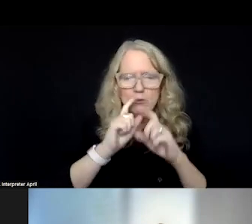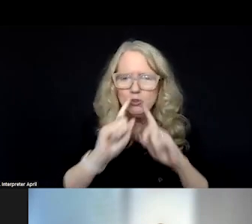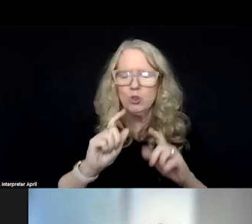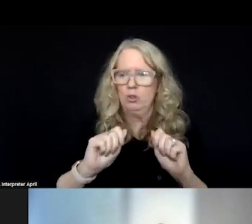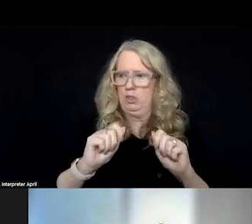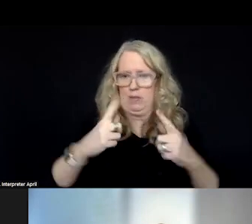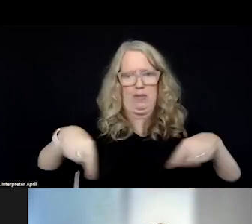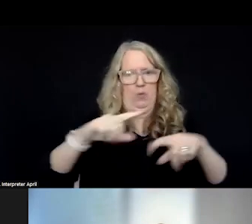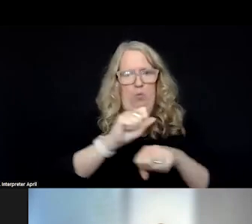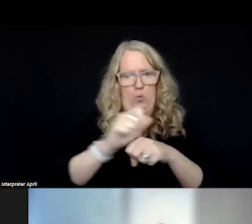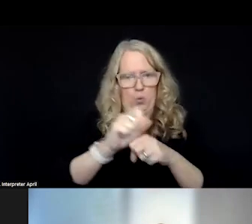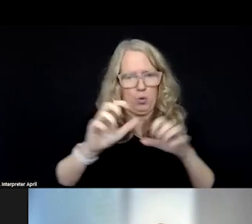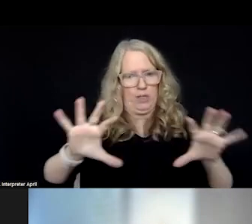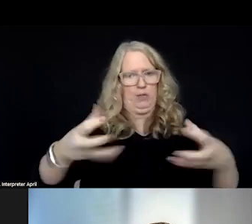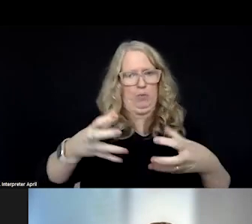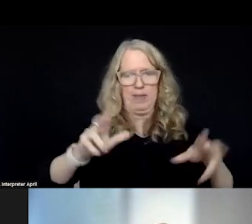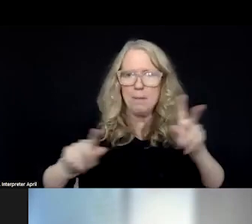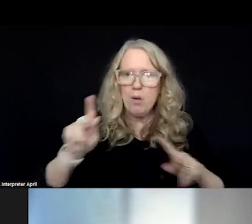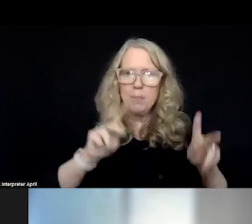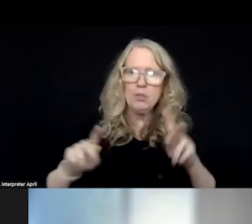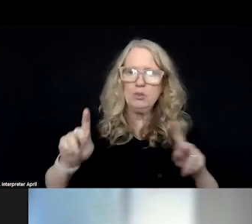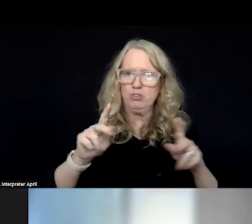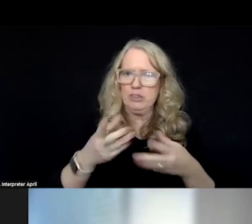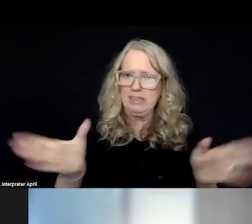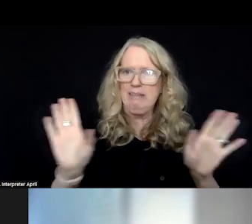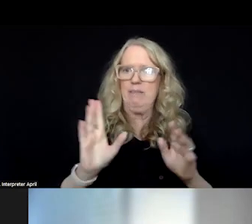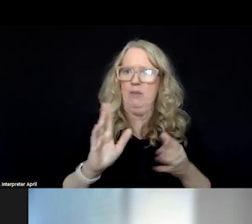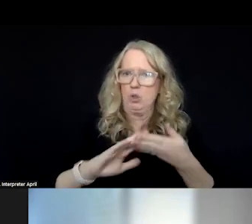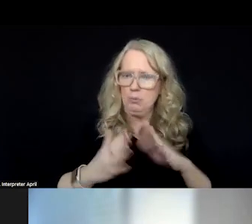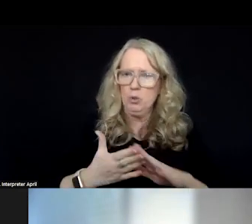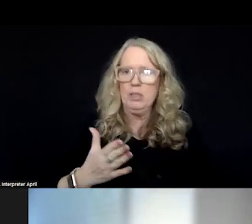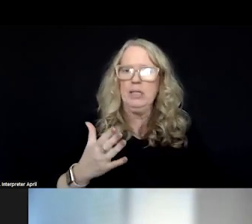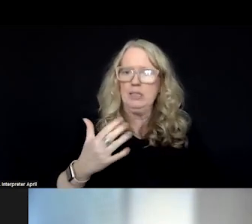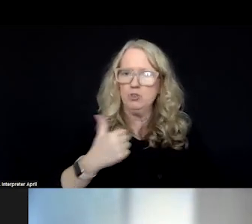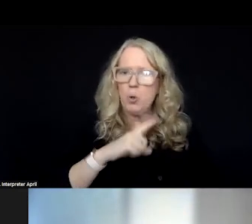WITH THE POPULATION THAT WE HAVE IN THE COMMUNITY. SO WE PILOTED SO MANY